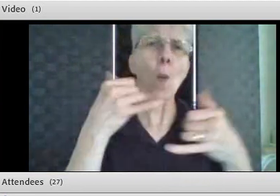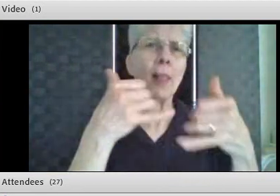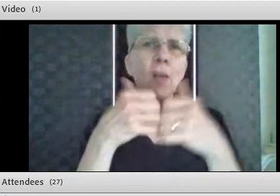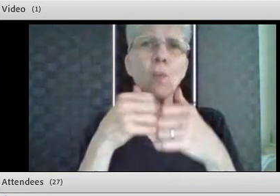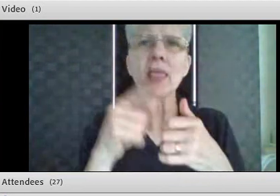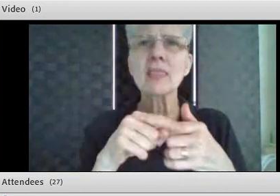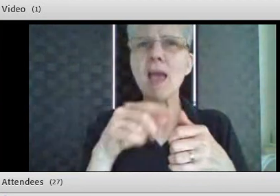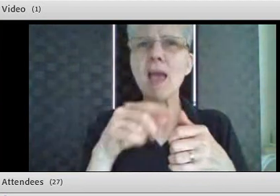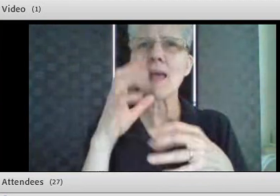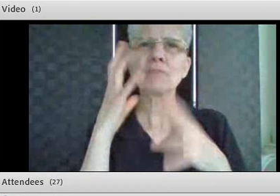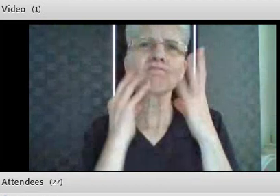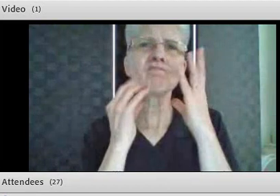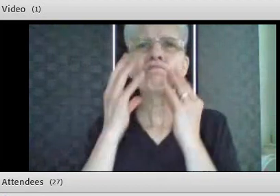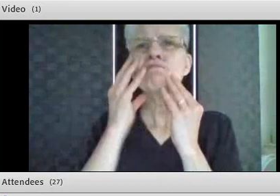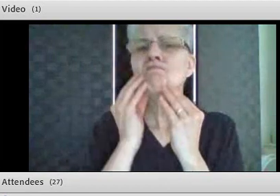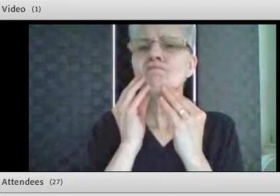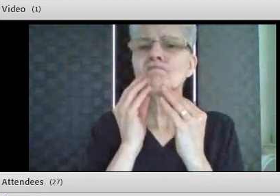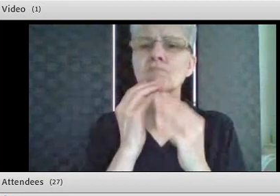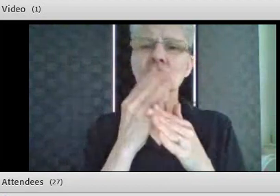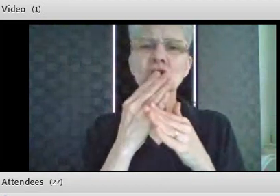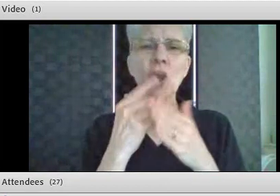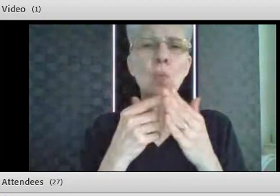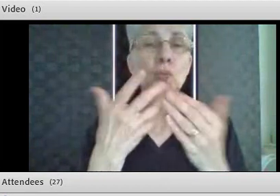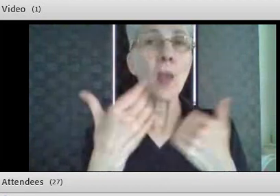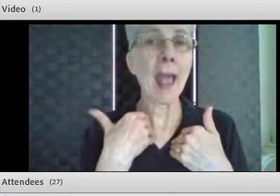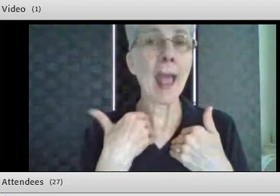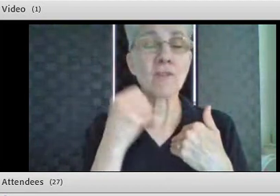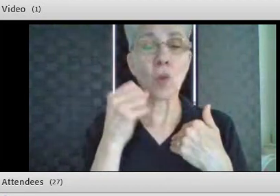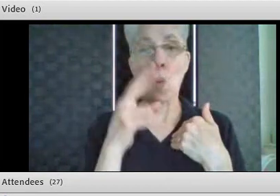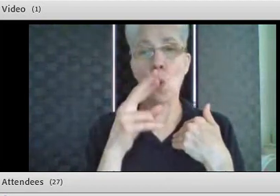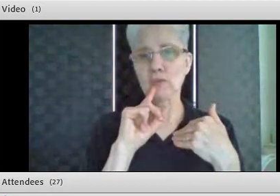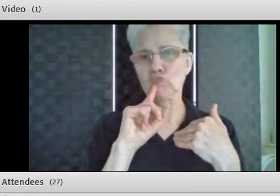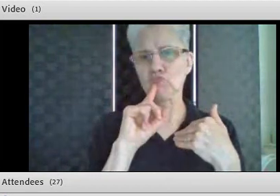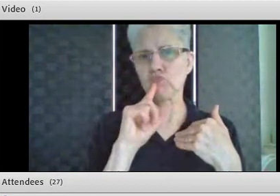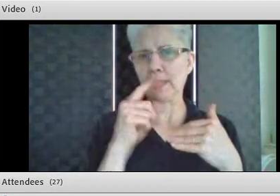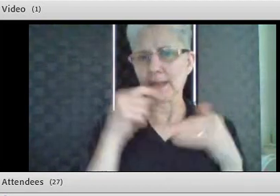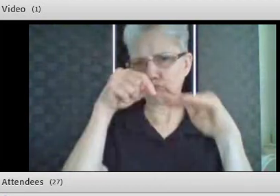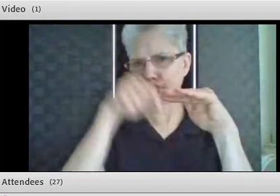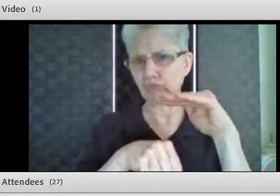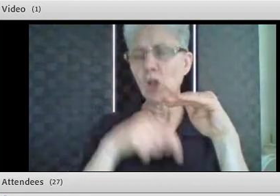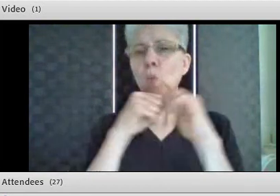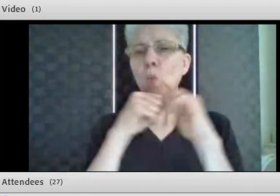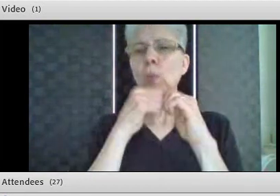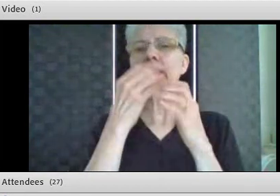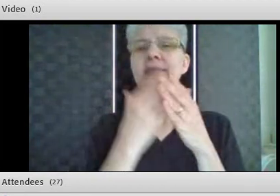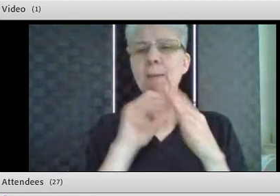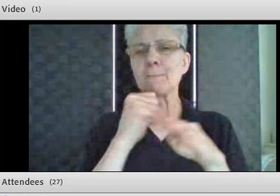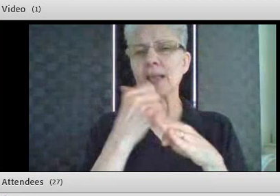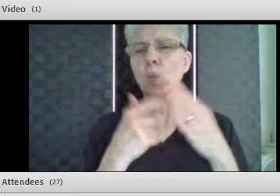This is a great website where kids can either -- You can just say, "Hey, go explore. Play with it.